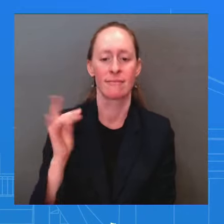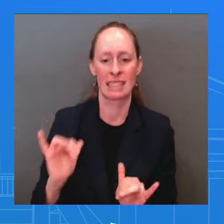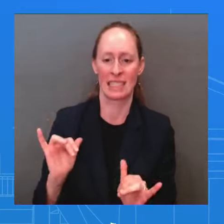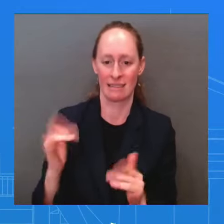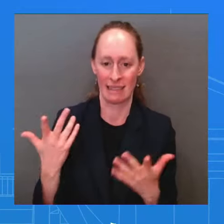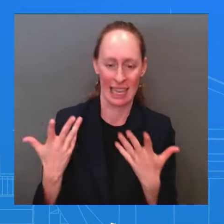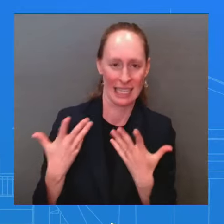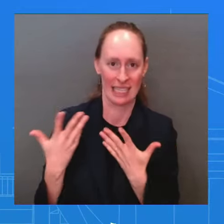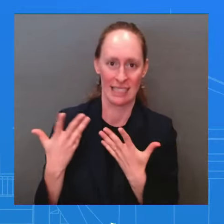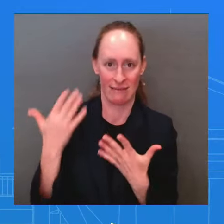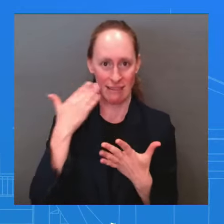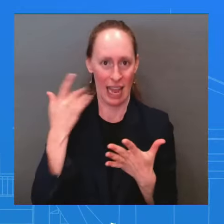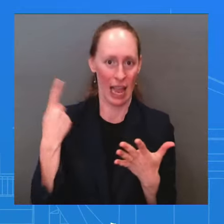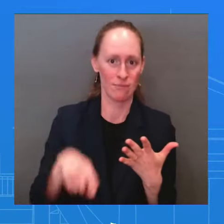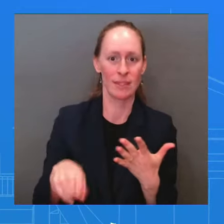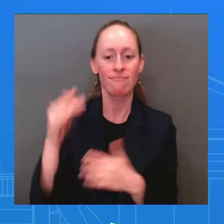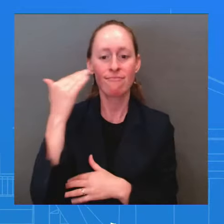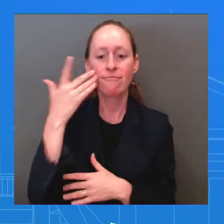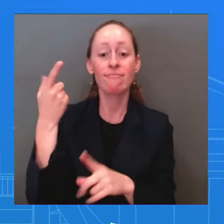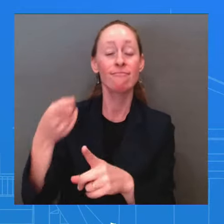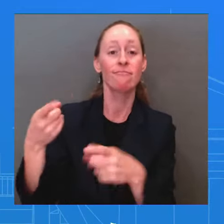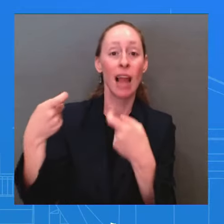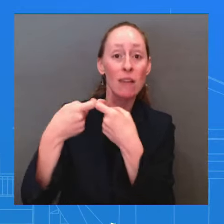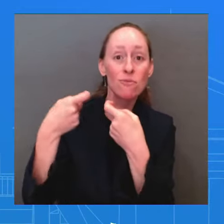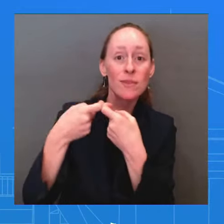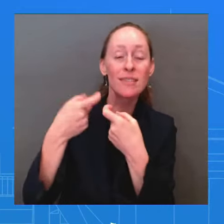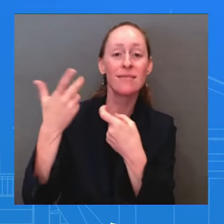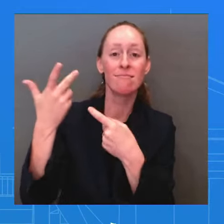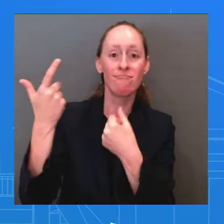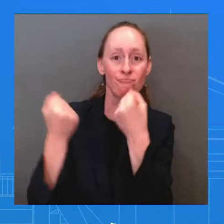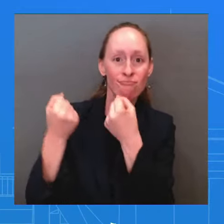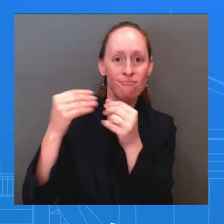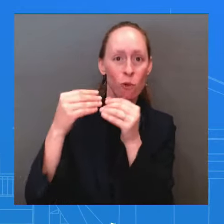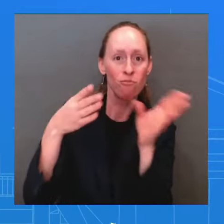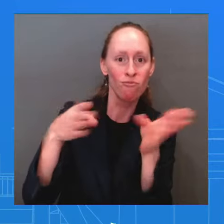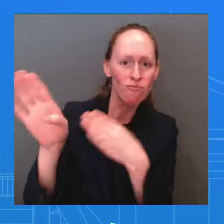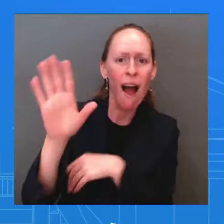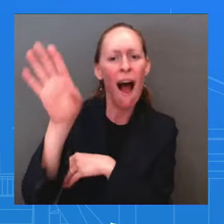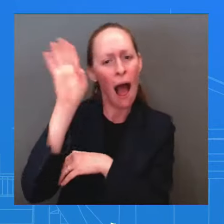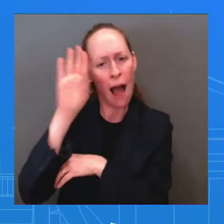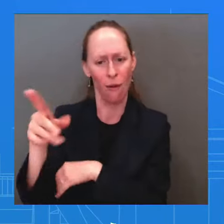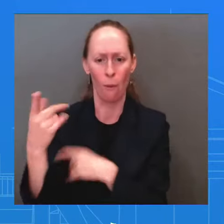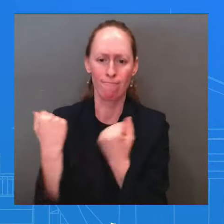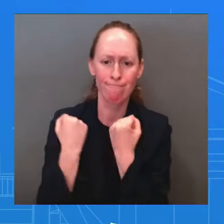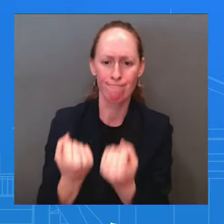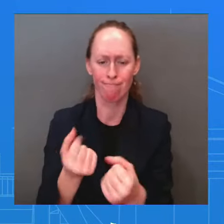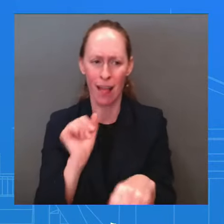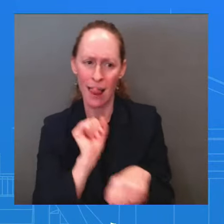and development of that. He clearly supports labor, as you've discussed. Michigan is important. And that, of course,